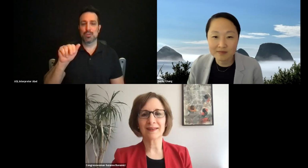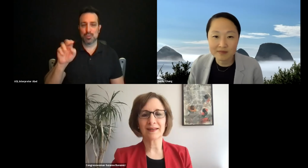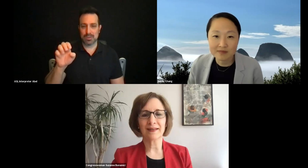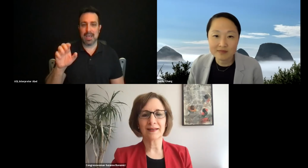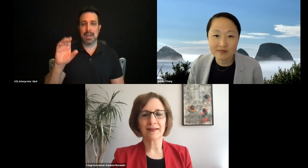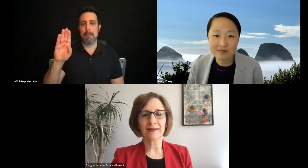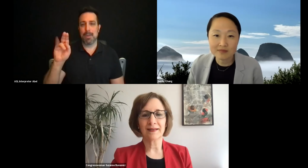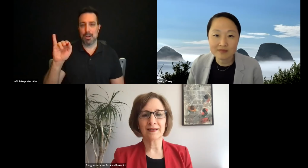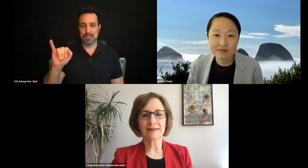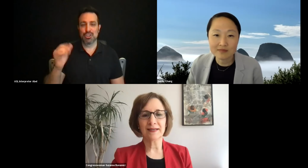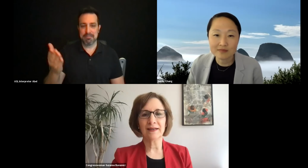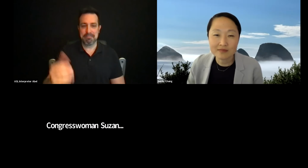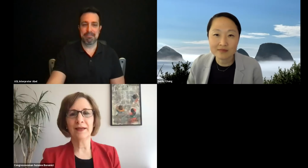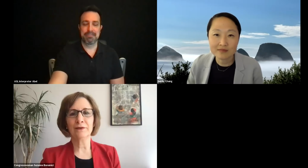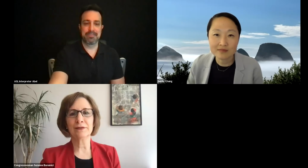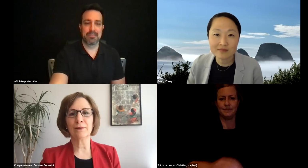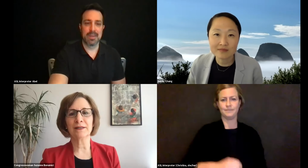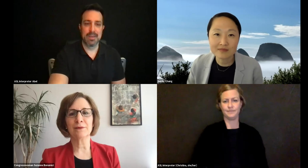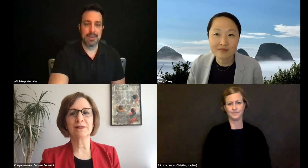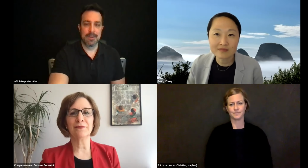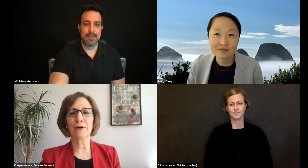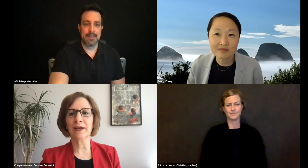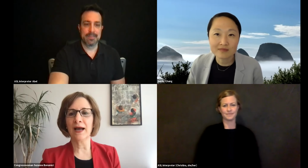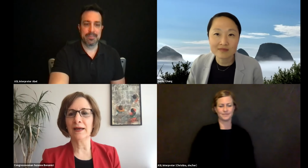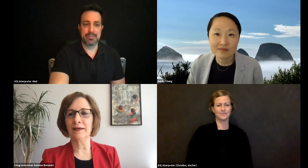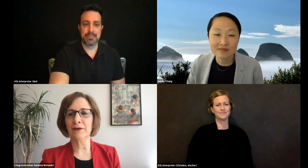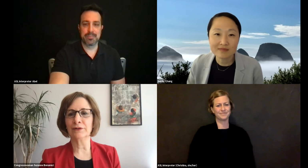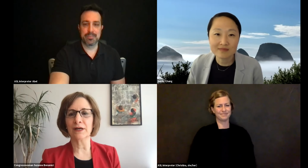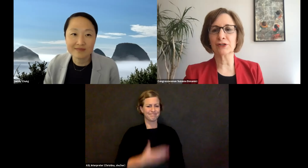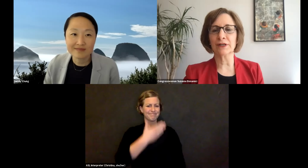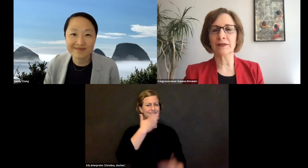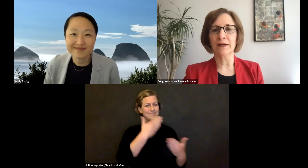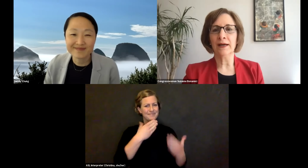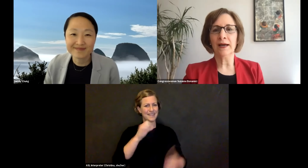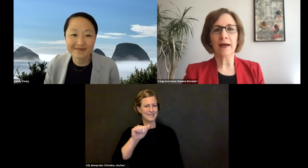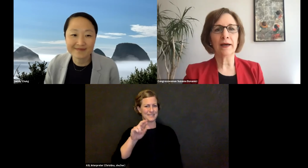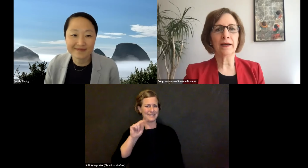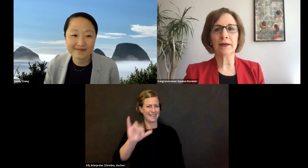deeply about Oregonians. Without further adieu, I would like to